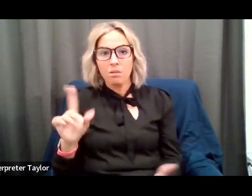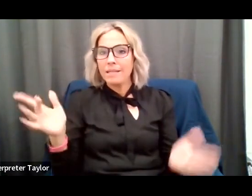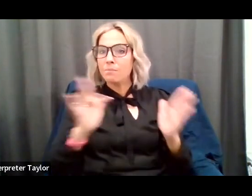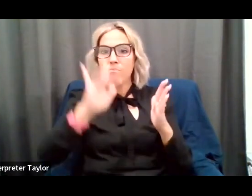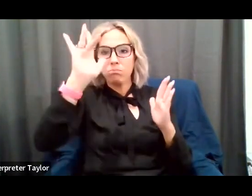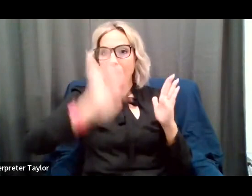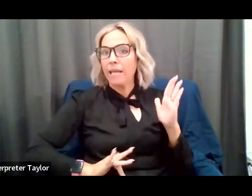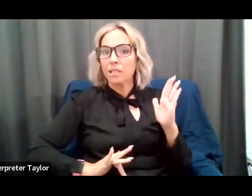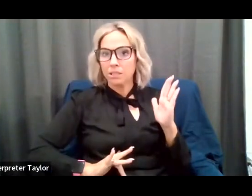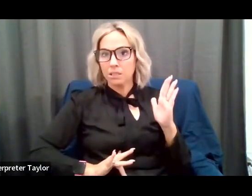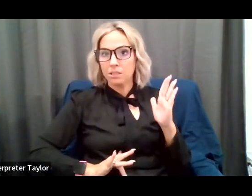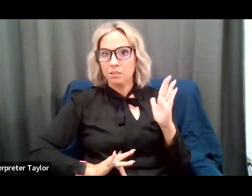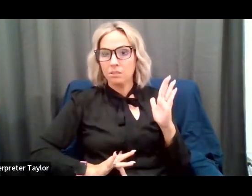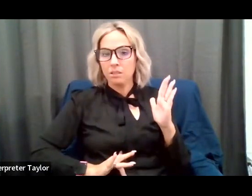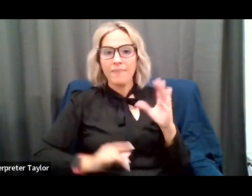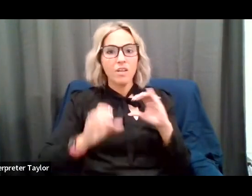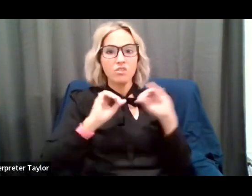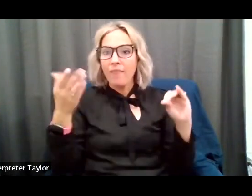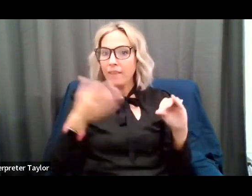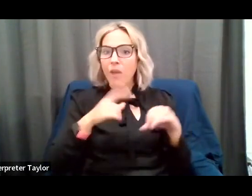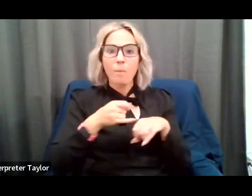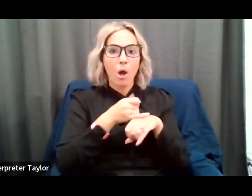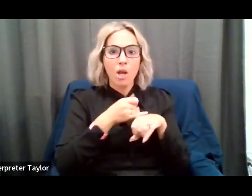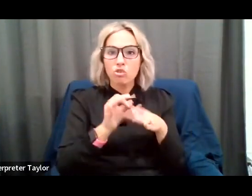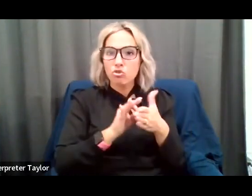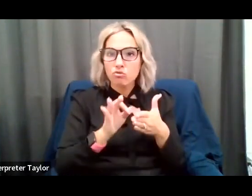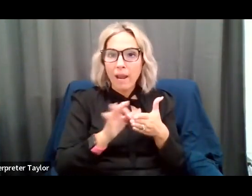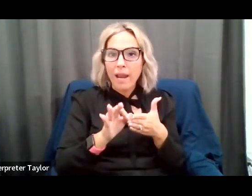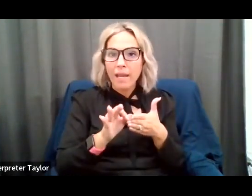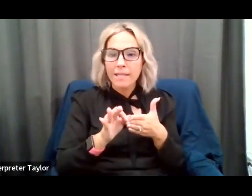There's nothing on nearby interest rate or any yeah. Yes. Yeah.